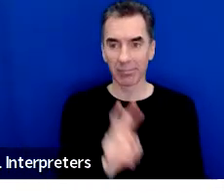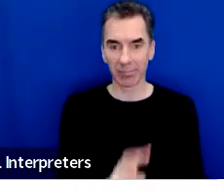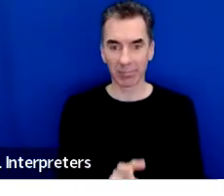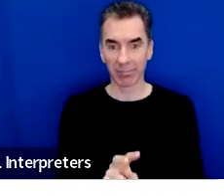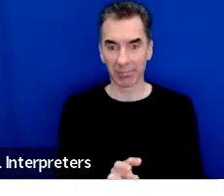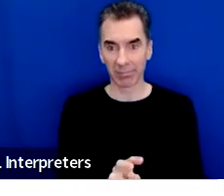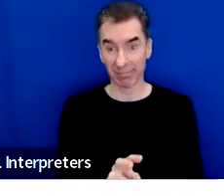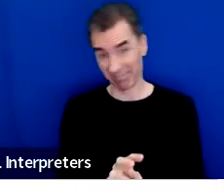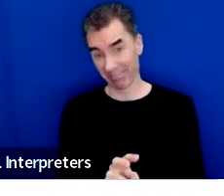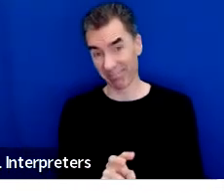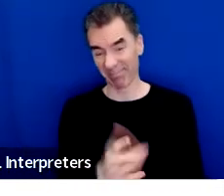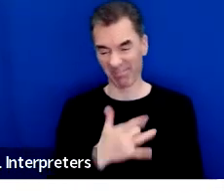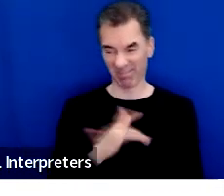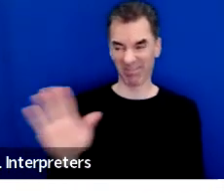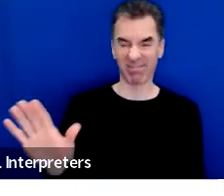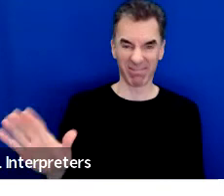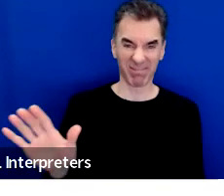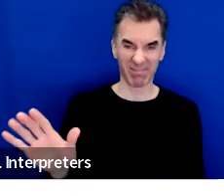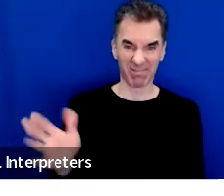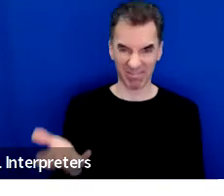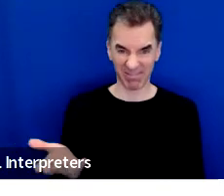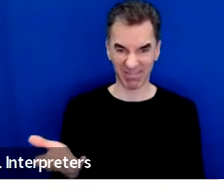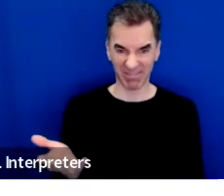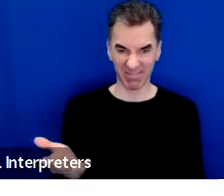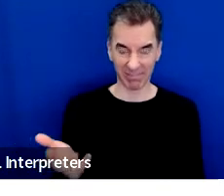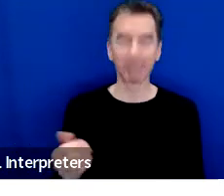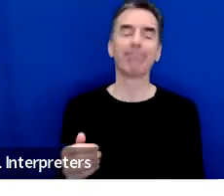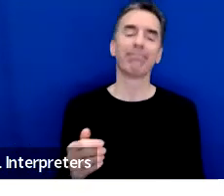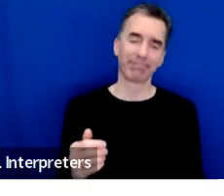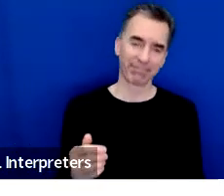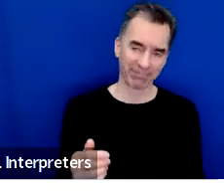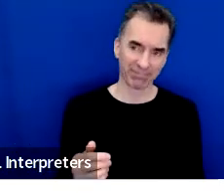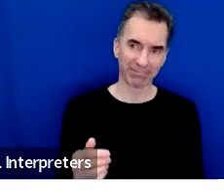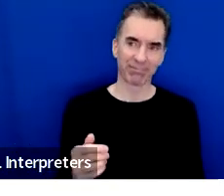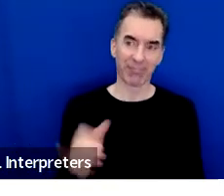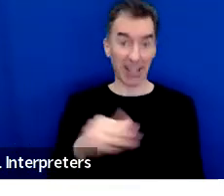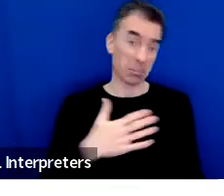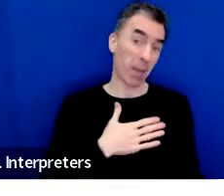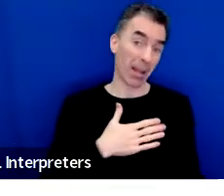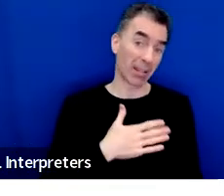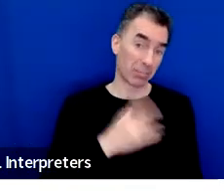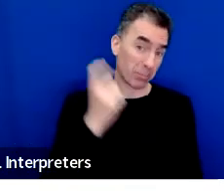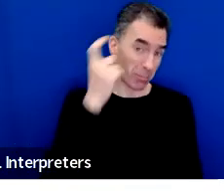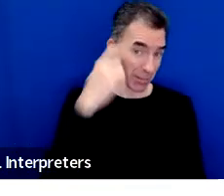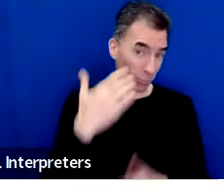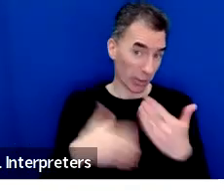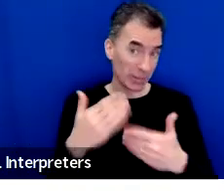So I have it in my mind. So that is the way that my mind works. And so I want to give students that option.